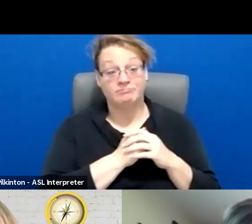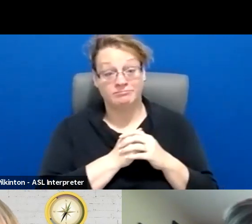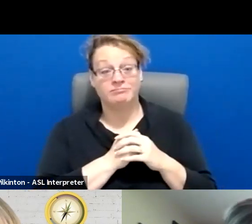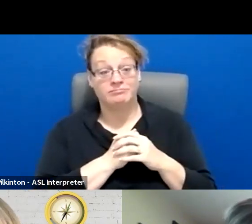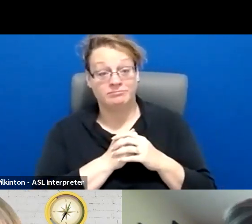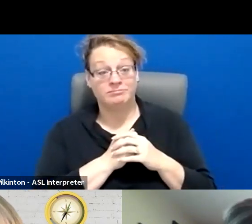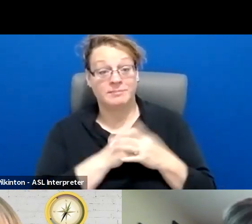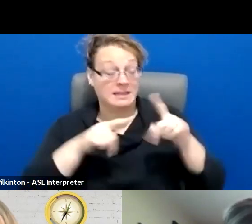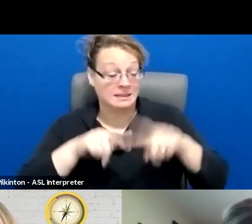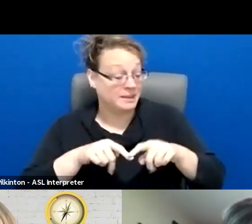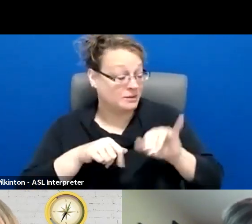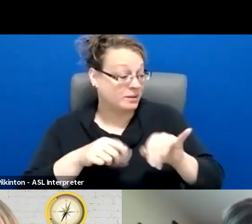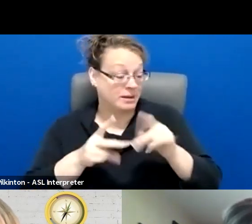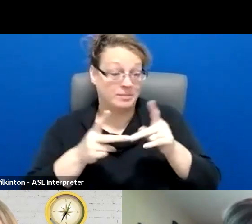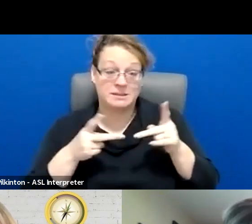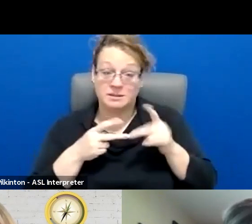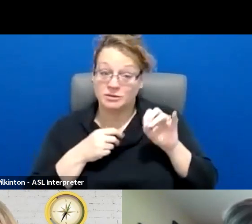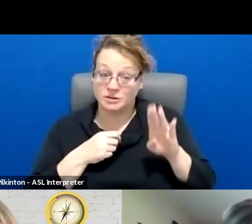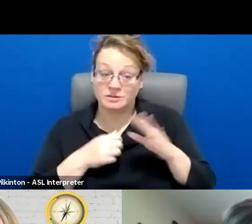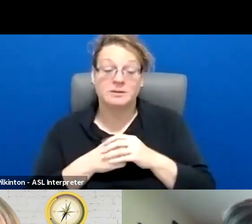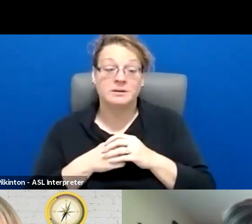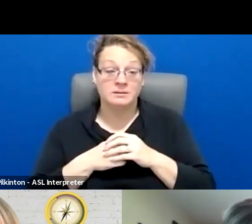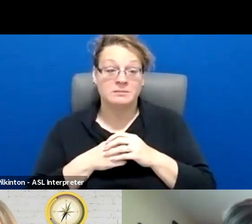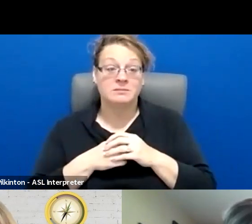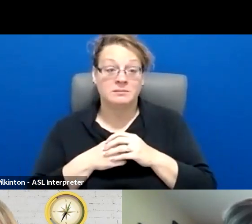Sometimes personal experience can be more meaningful than educational experience.